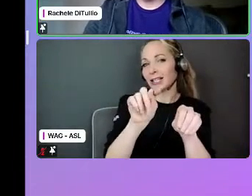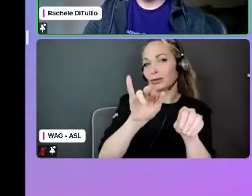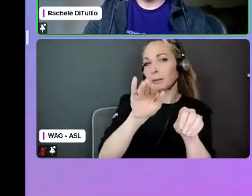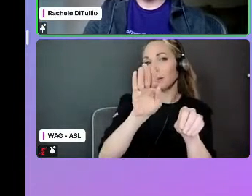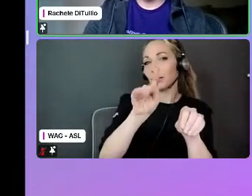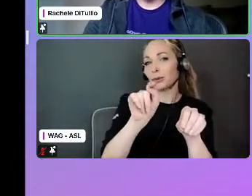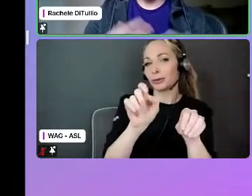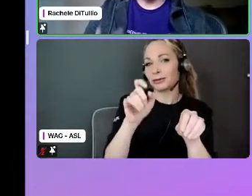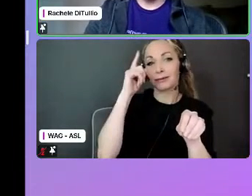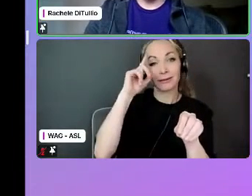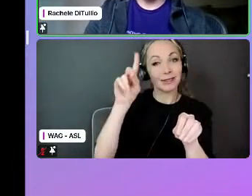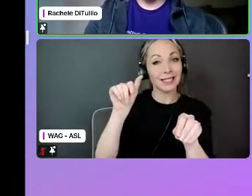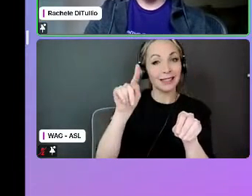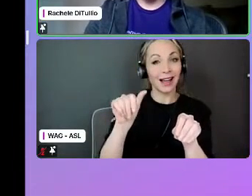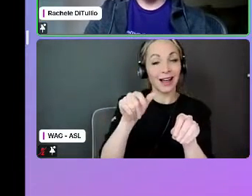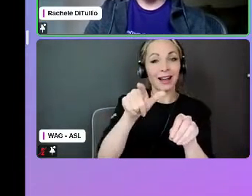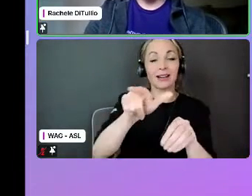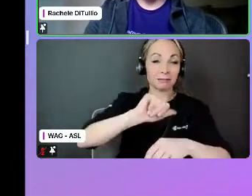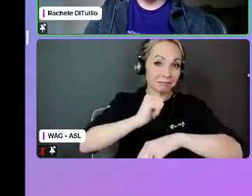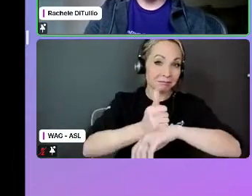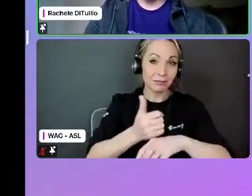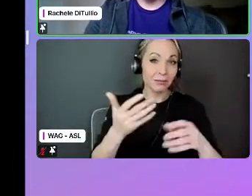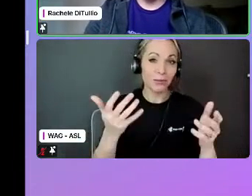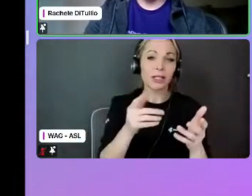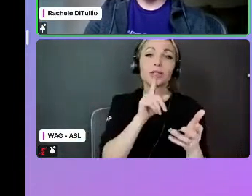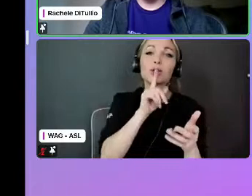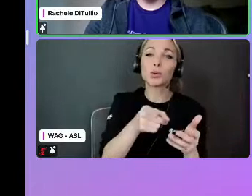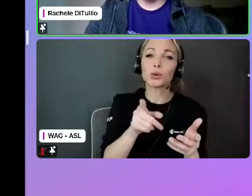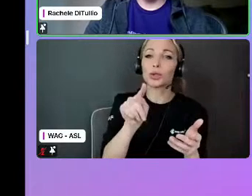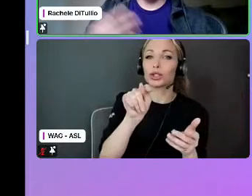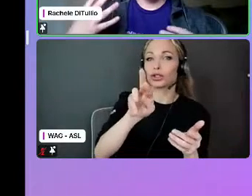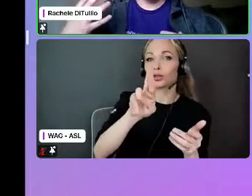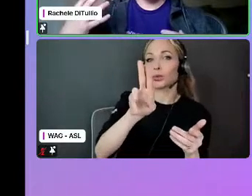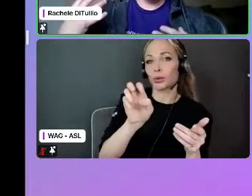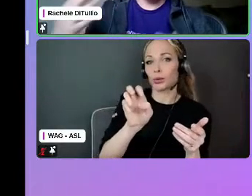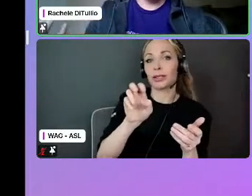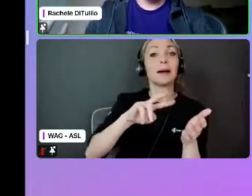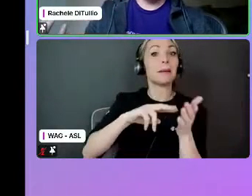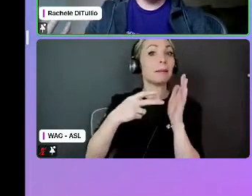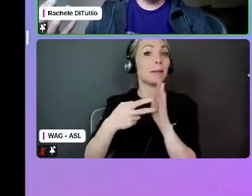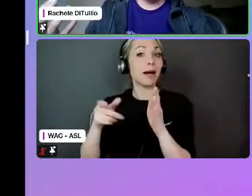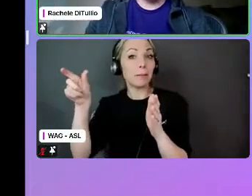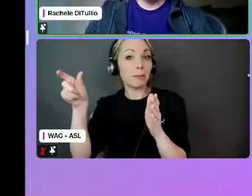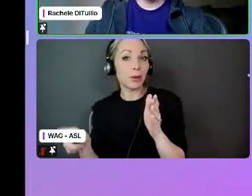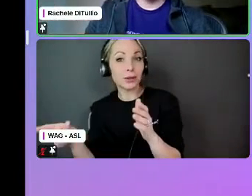in your input. That attribute is the aria invalid attribute, and you want to set it to true period what this